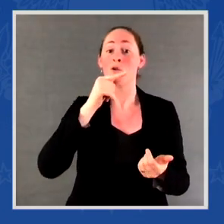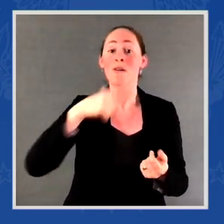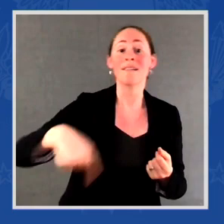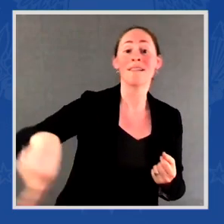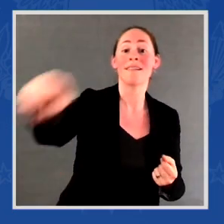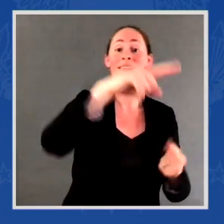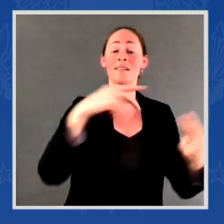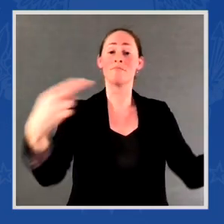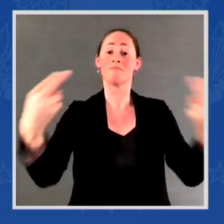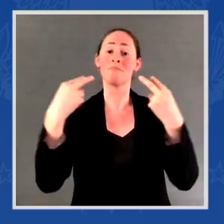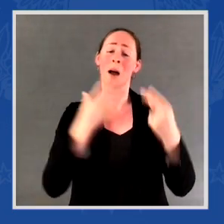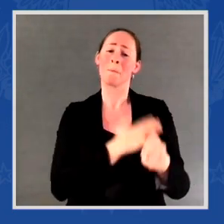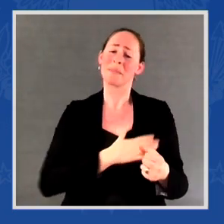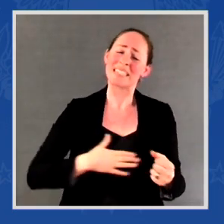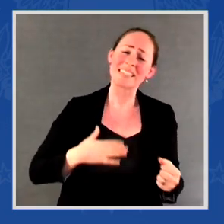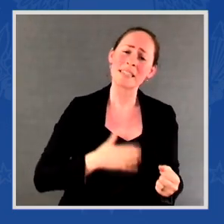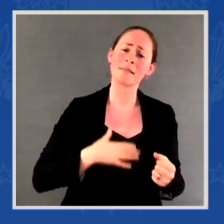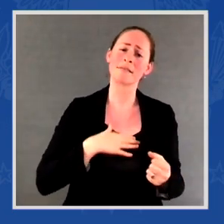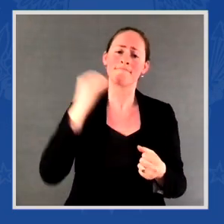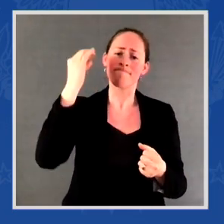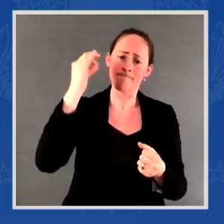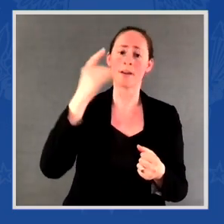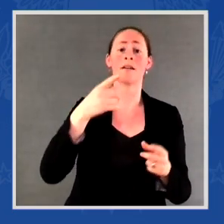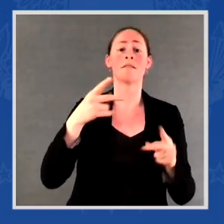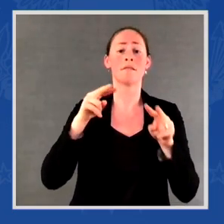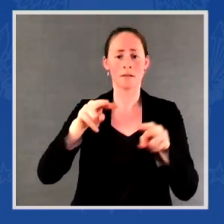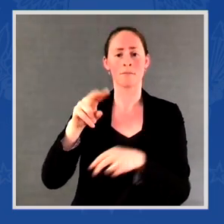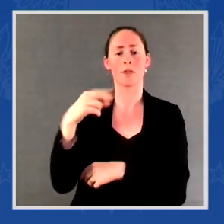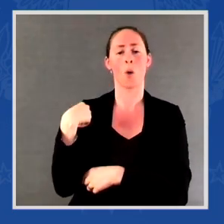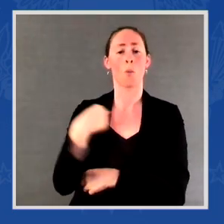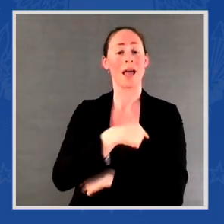WeCanDoThis.HHS.governor